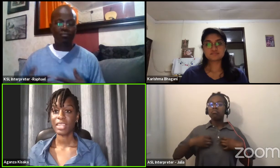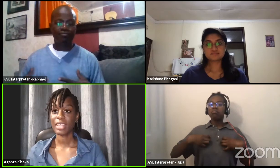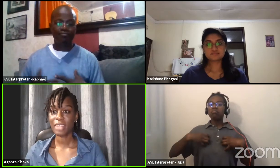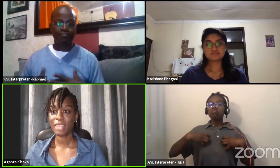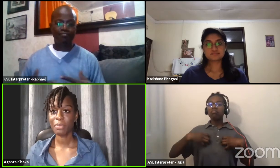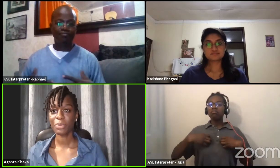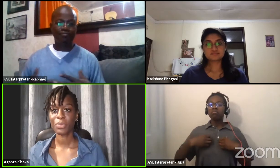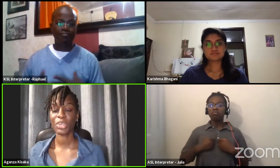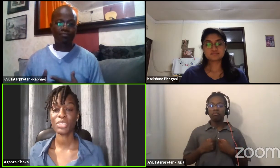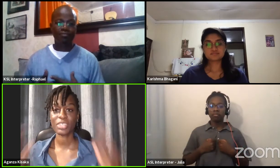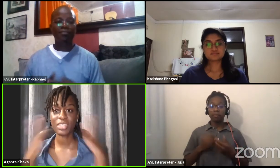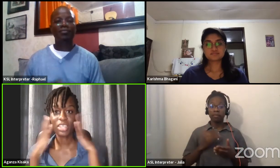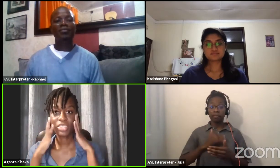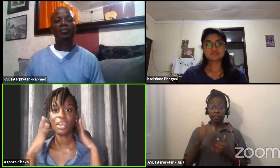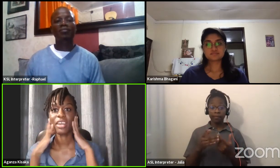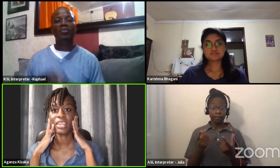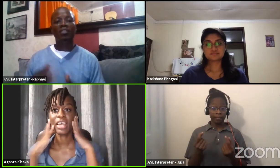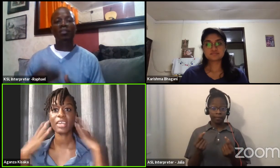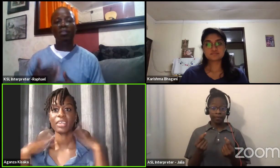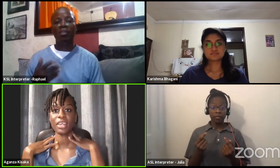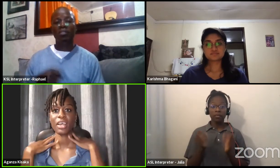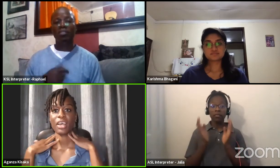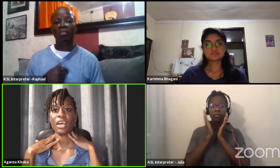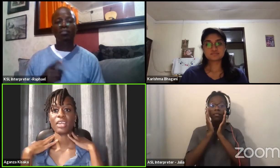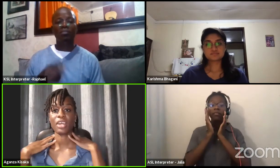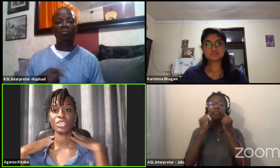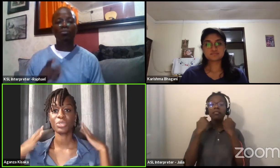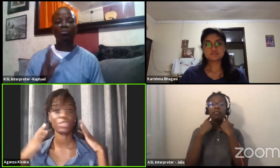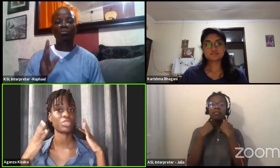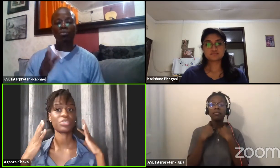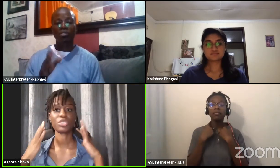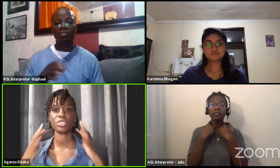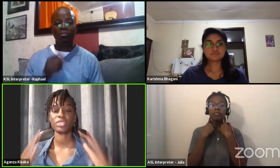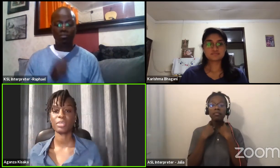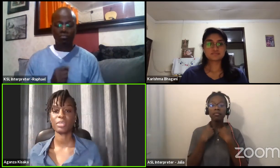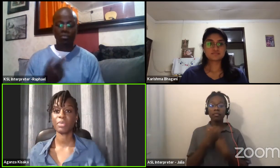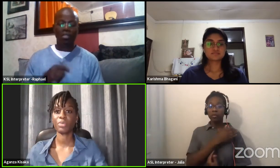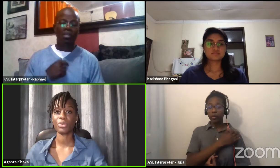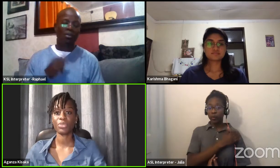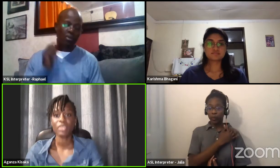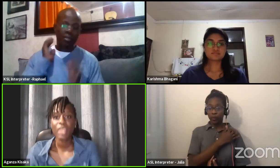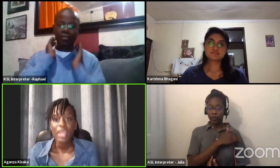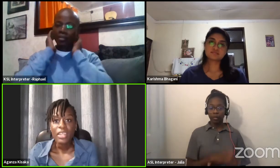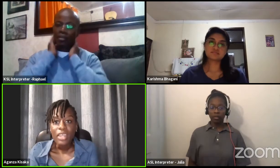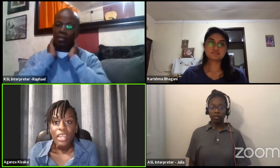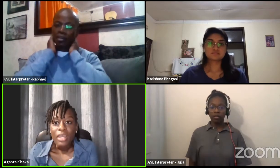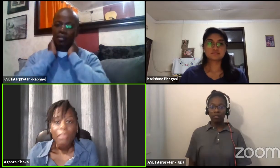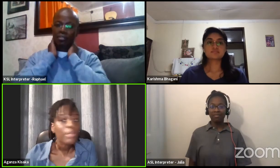Next up, we're going to center our neck and our shoulders. Some people go through the day and then they end up